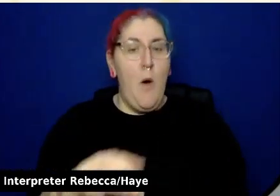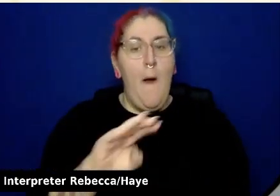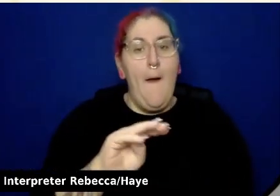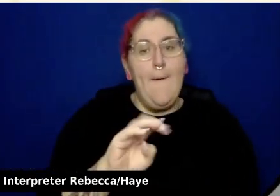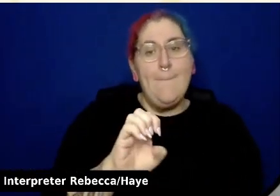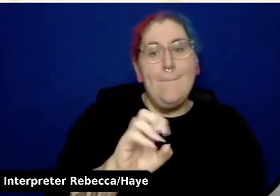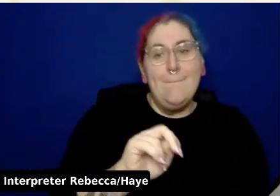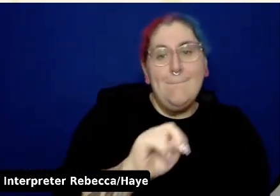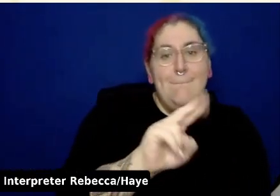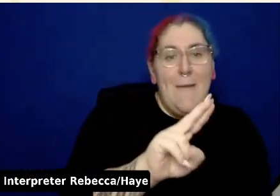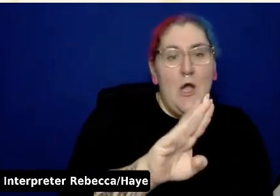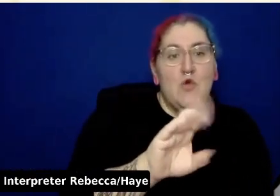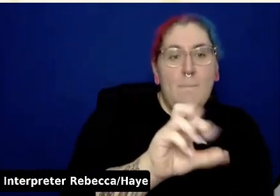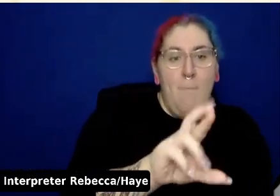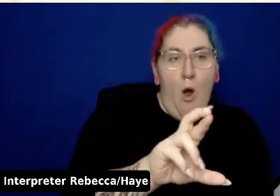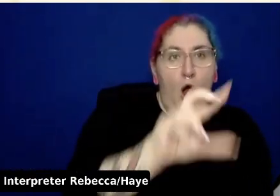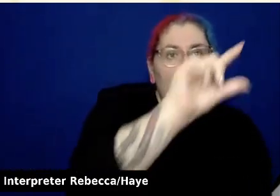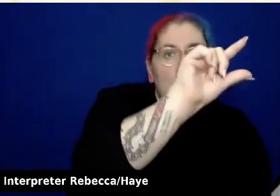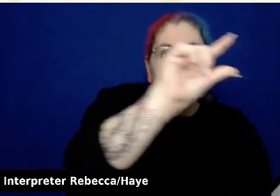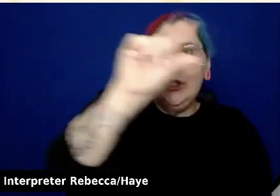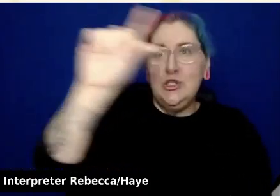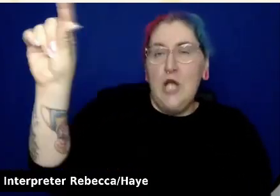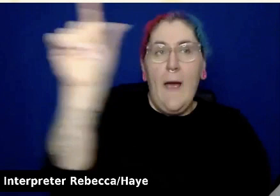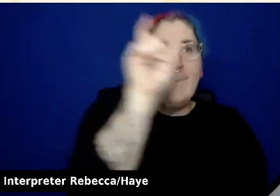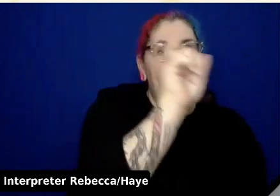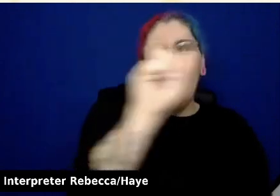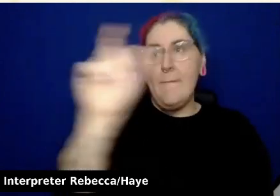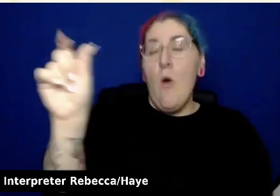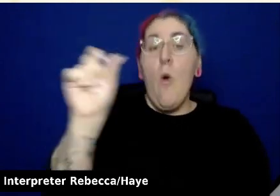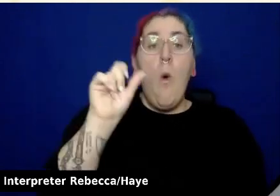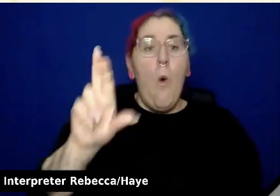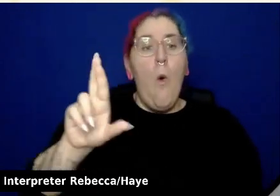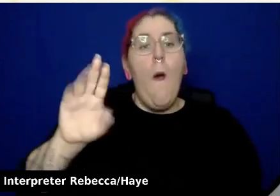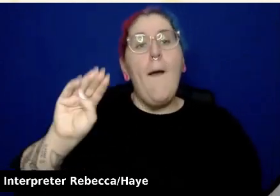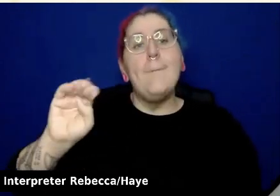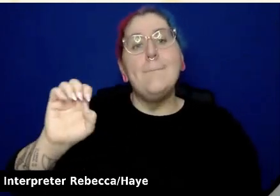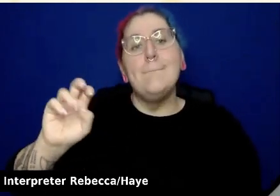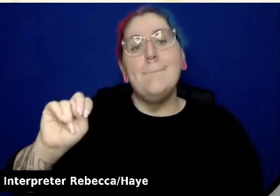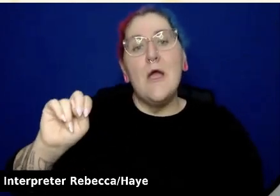If you create a site navigation with the help of role equal to menu bar, the screen reader user will